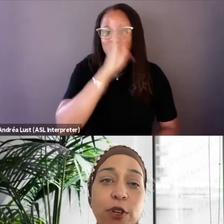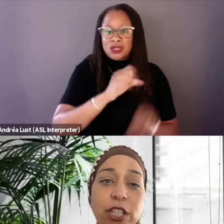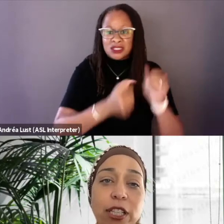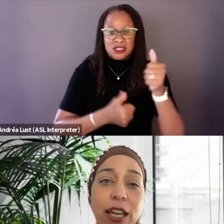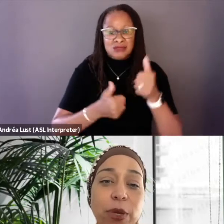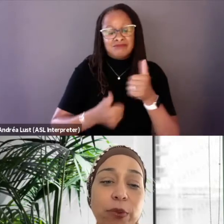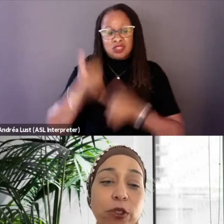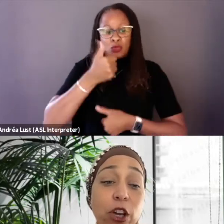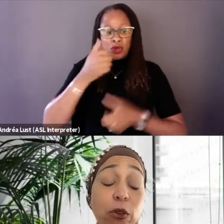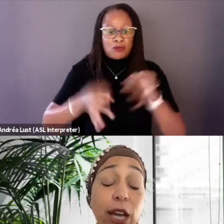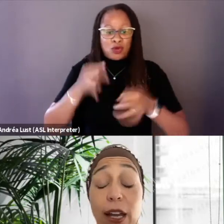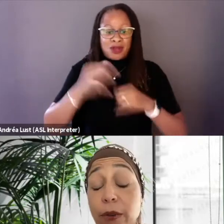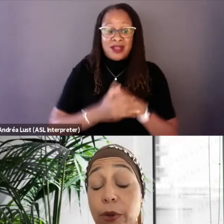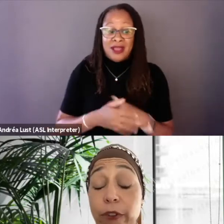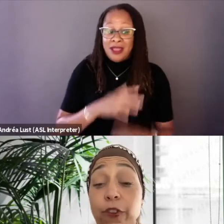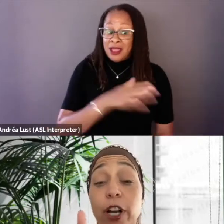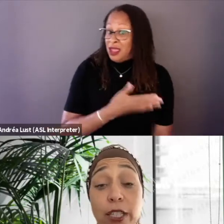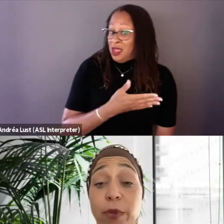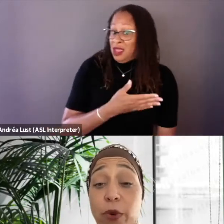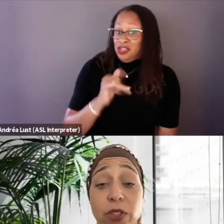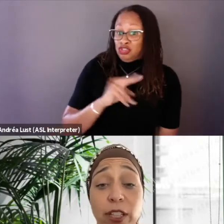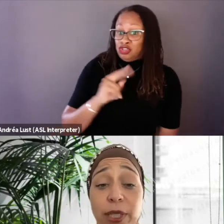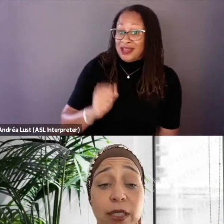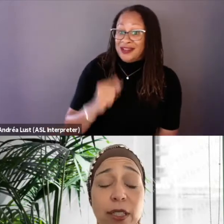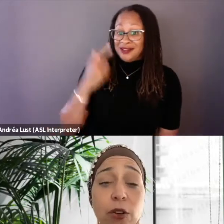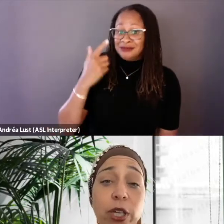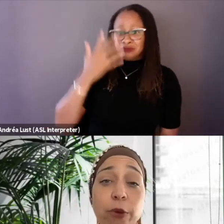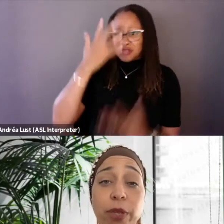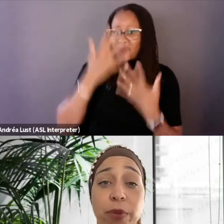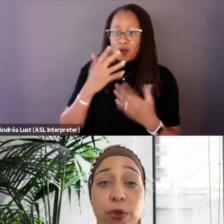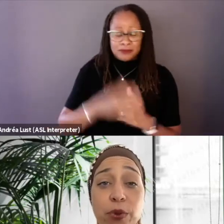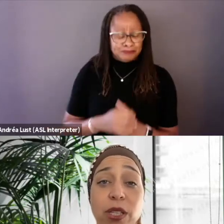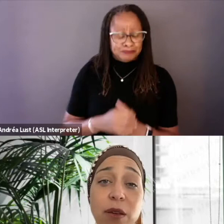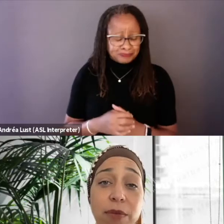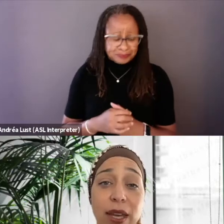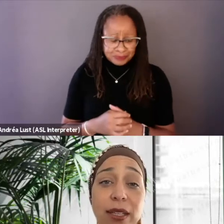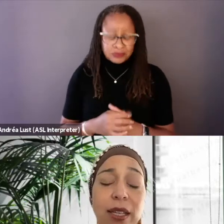It's unfortunate that people don't... For us, I mean, we've talked about this Larry. We hope that people will see Amend,